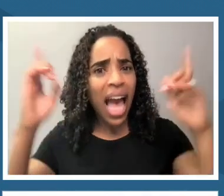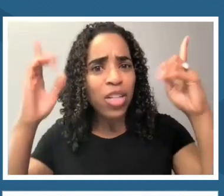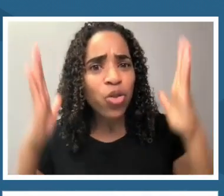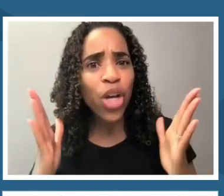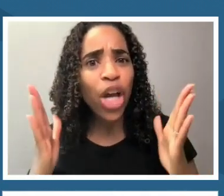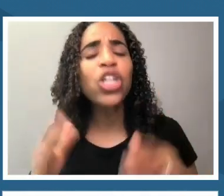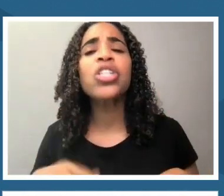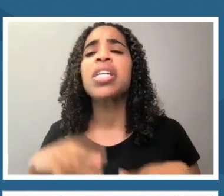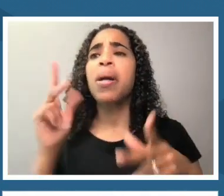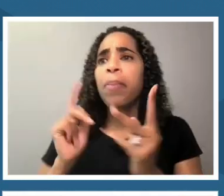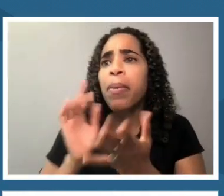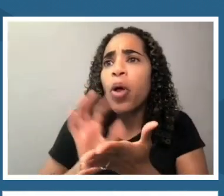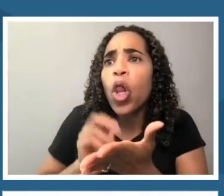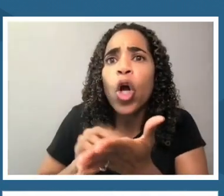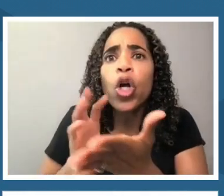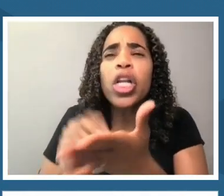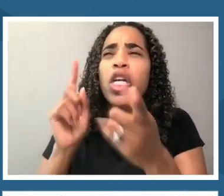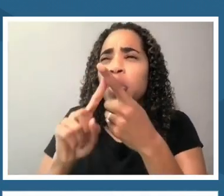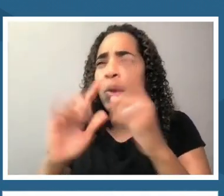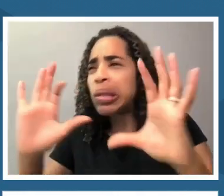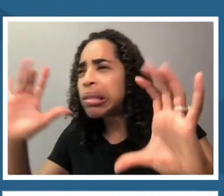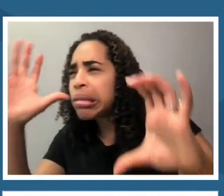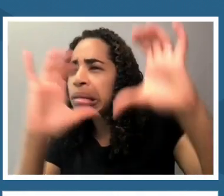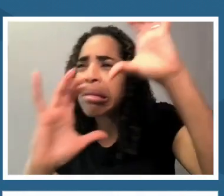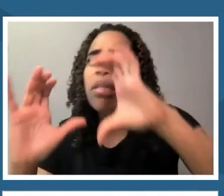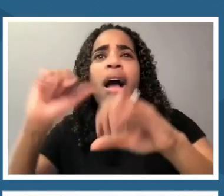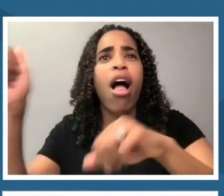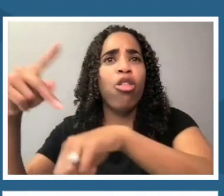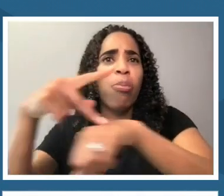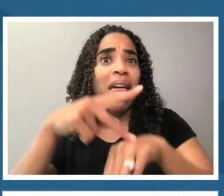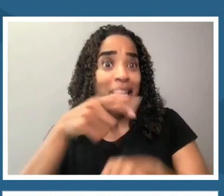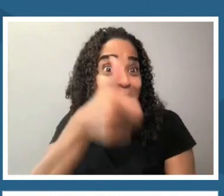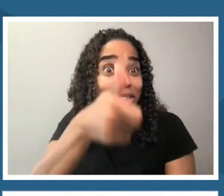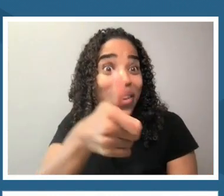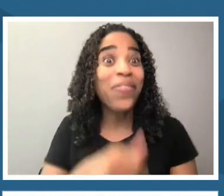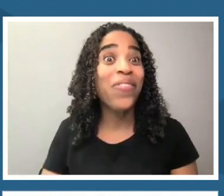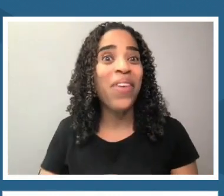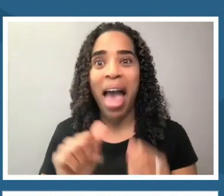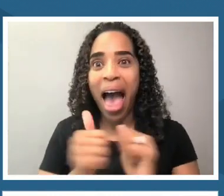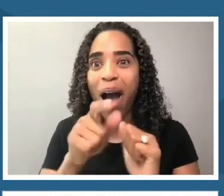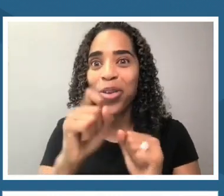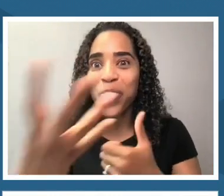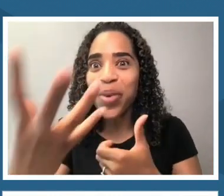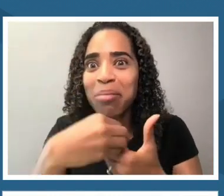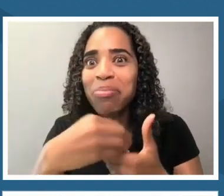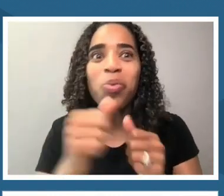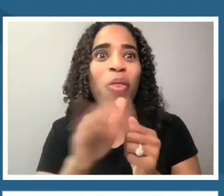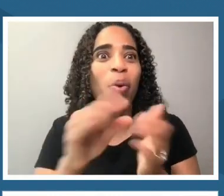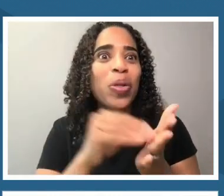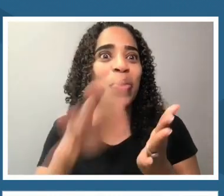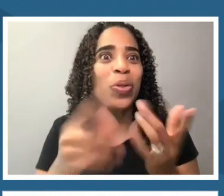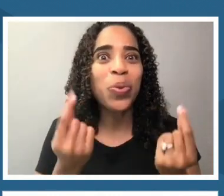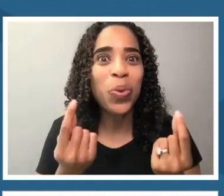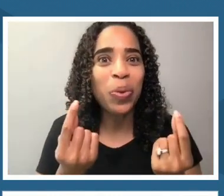to explore exoplanets on their own we'll tell you a little bit more about how you can engage your students in that and